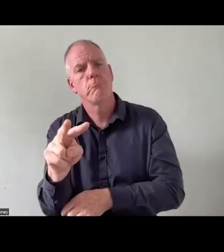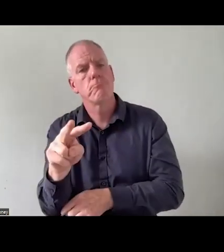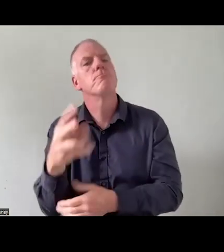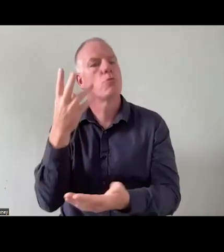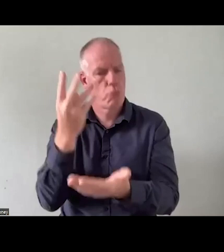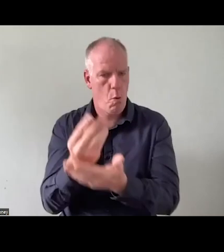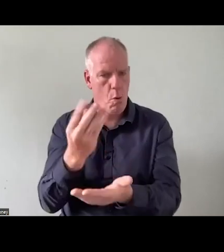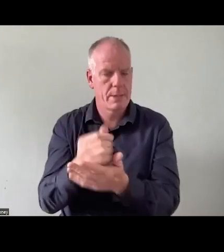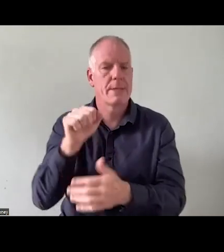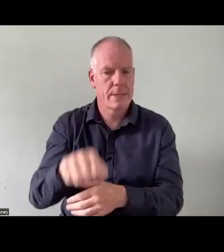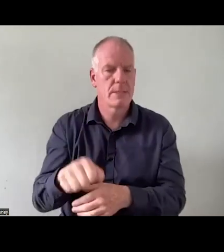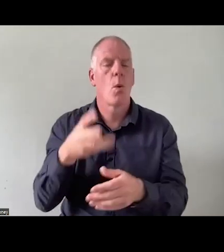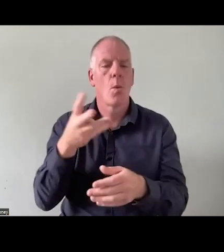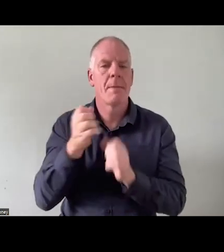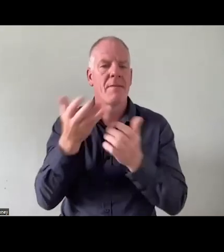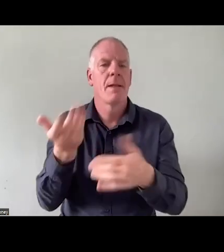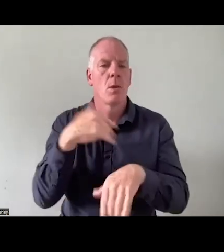and will be available on the Arts & Disability website